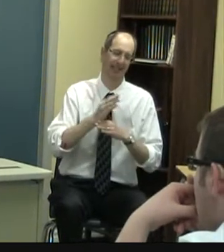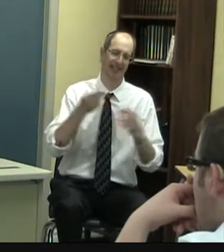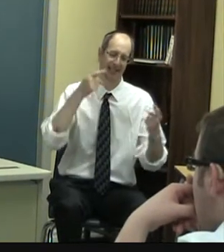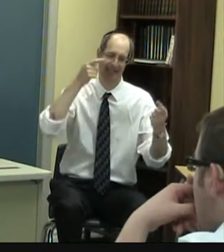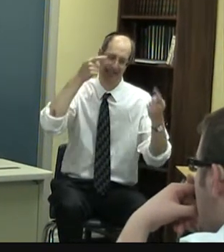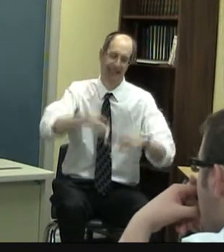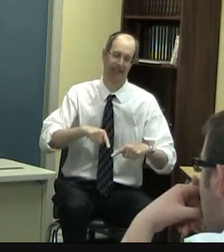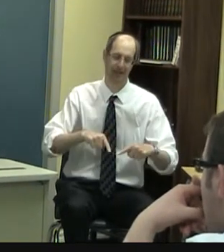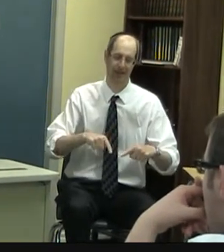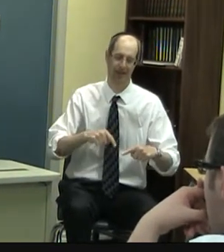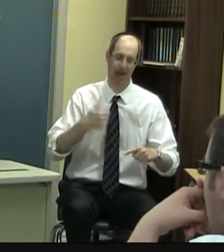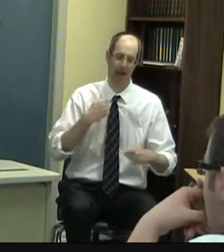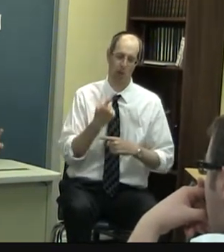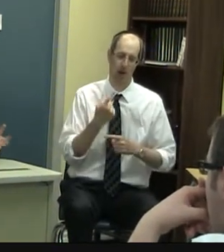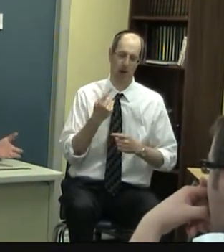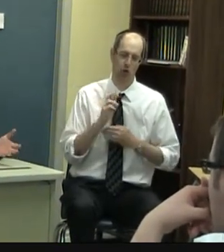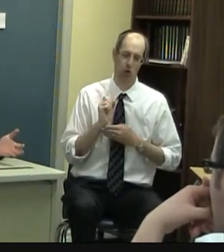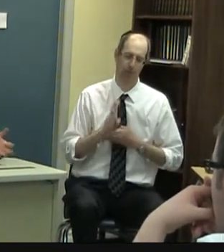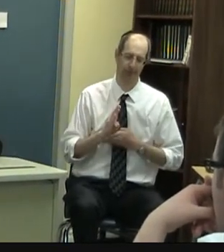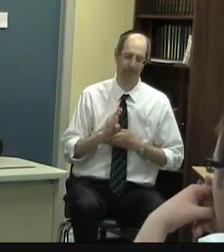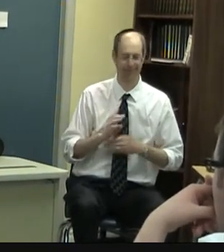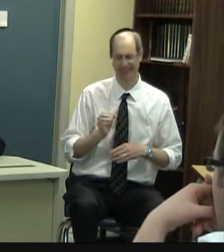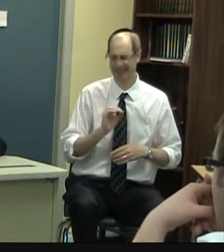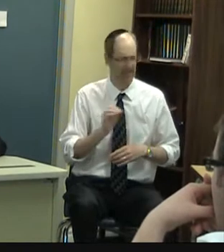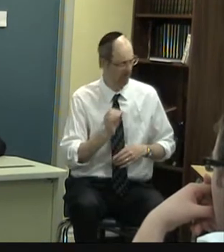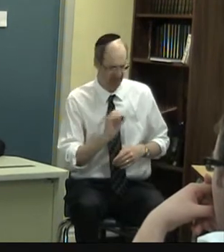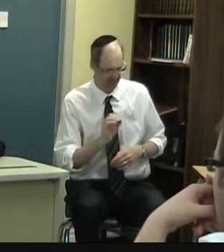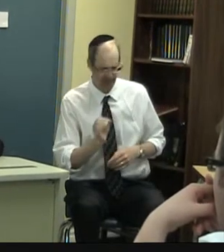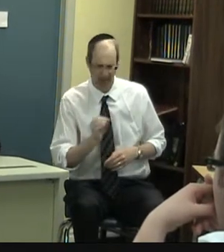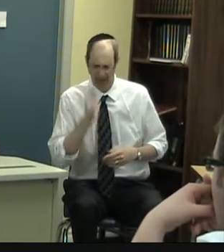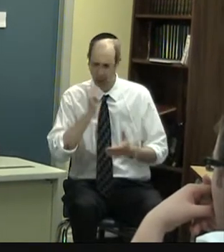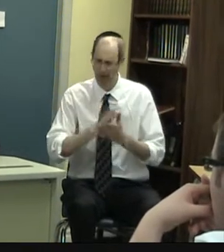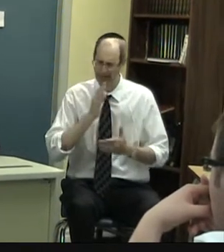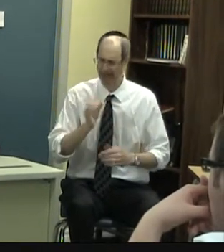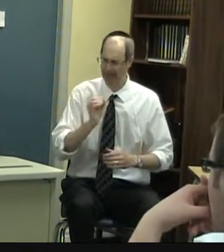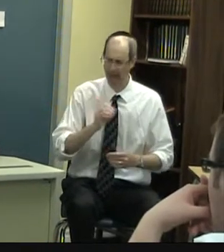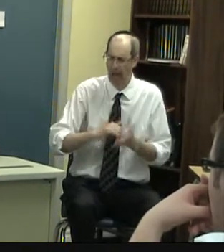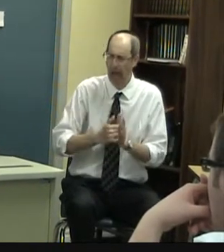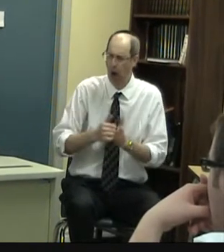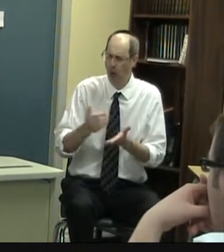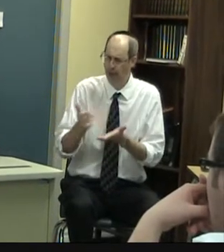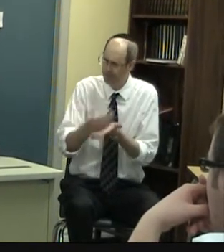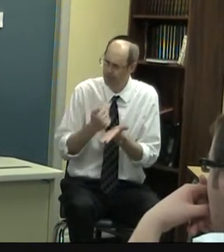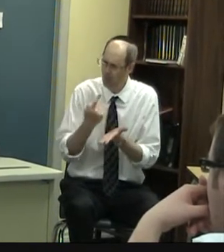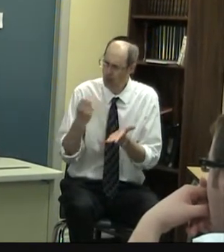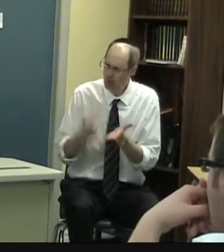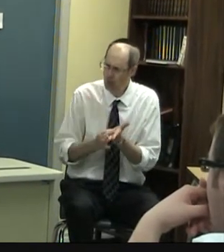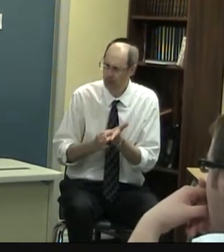earned us a ruble she says a ruble of shoeless not was anything to me but how did you earn her room well sure the things she thinks the tools her buddy